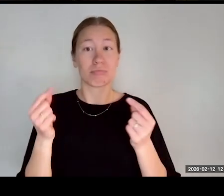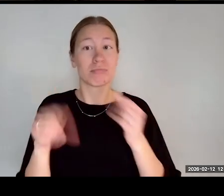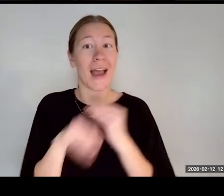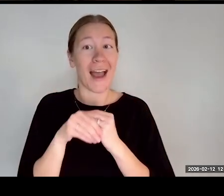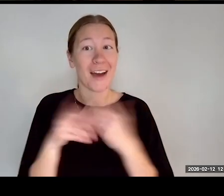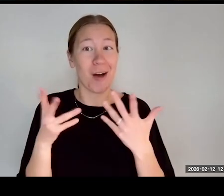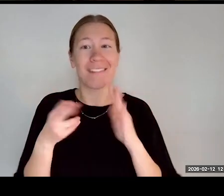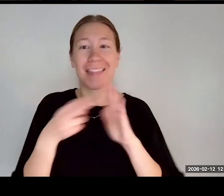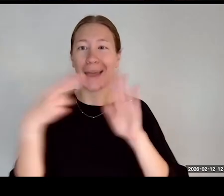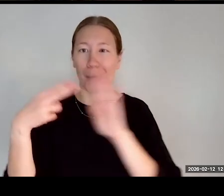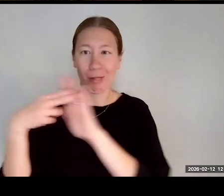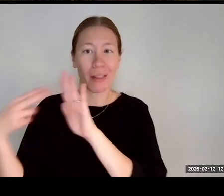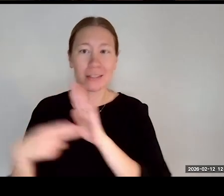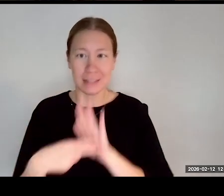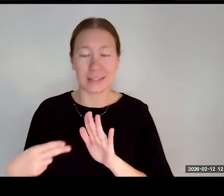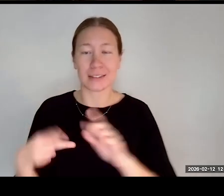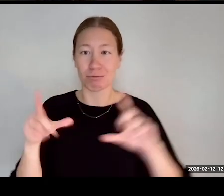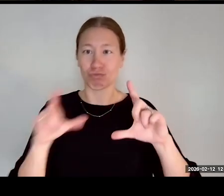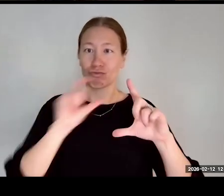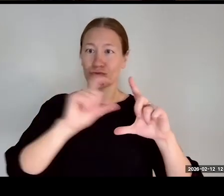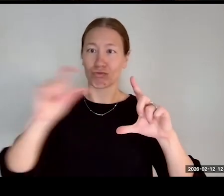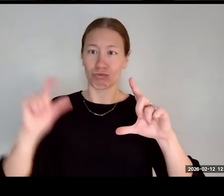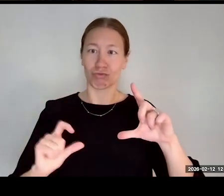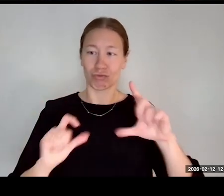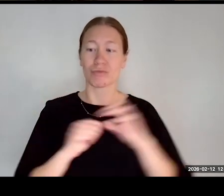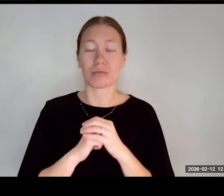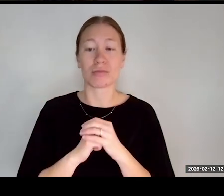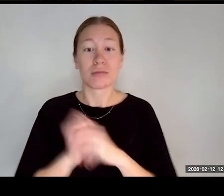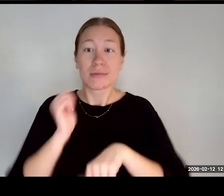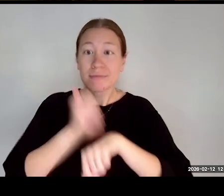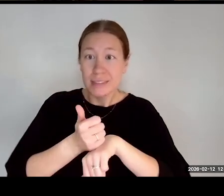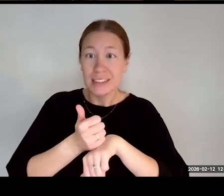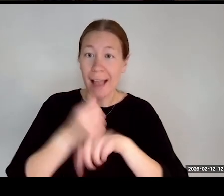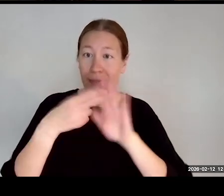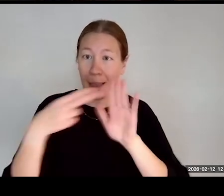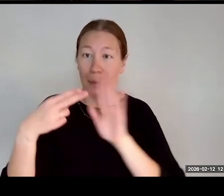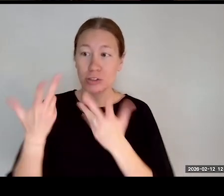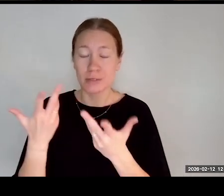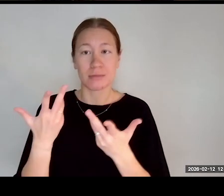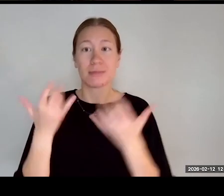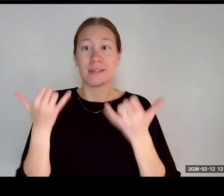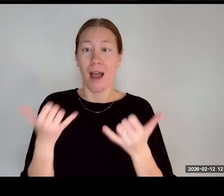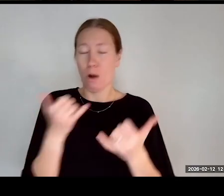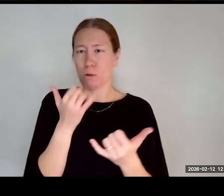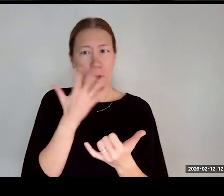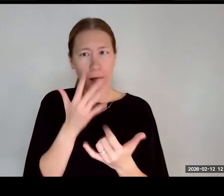And so if we place labels on the colored portions, for someone with color vision deficiency, what they will then see is also those sections